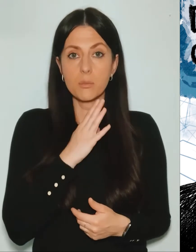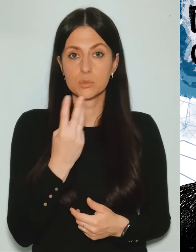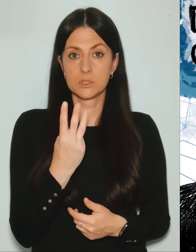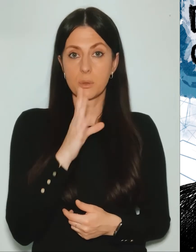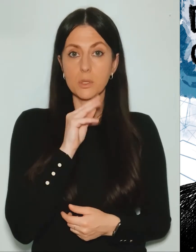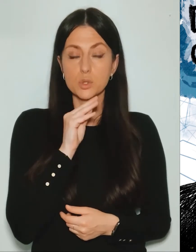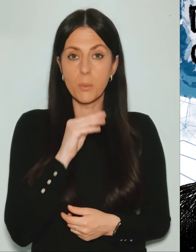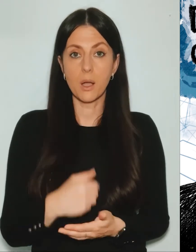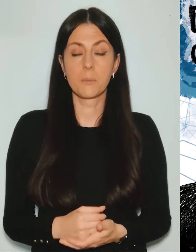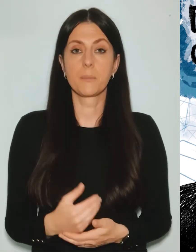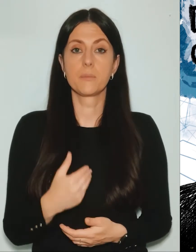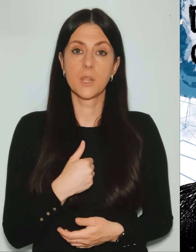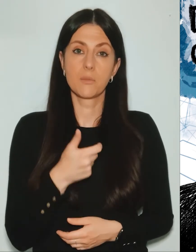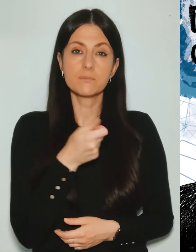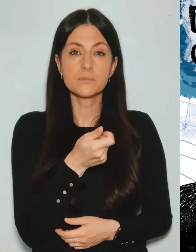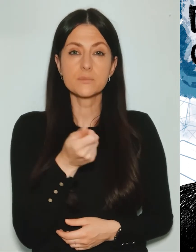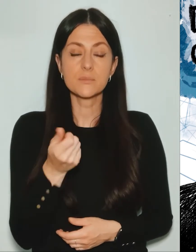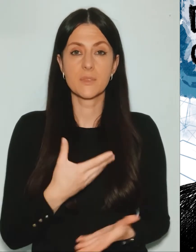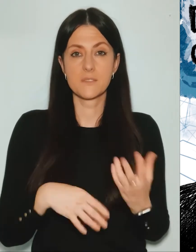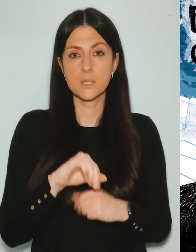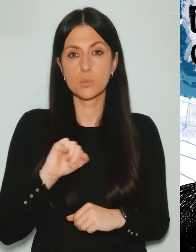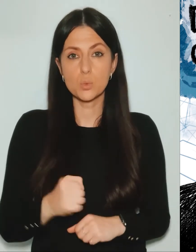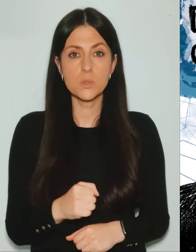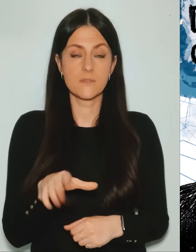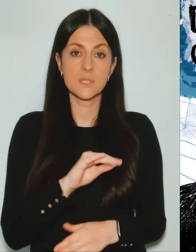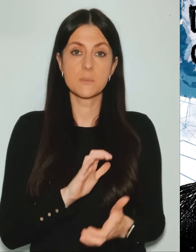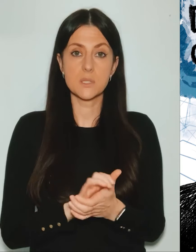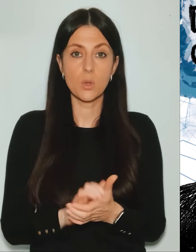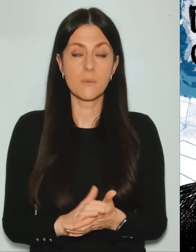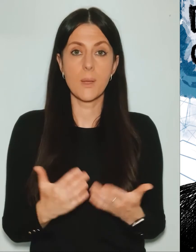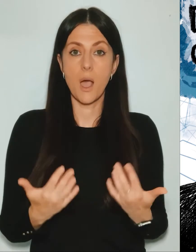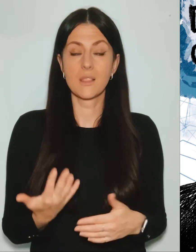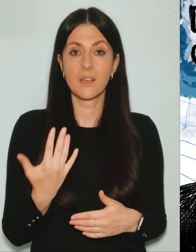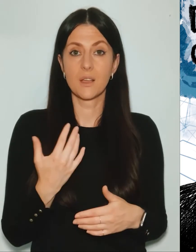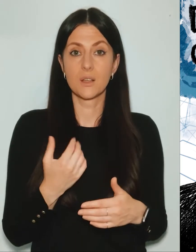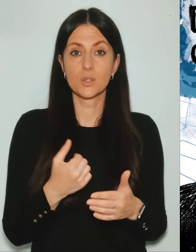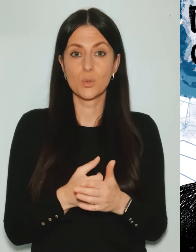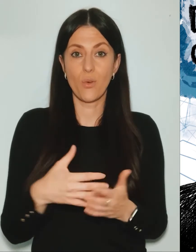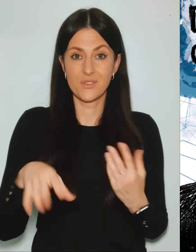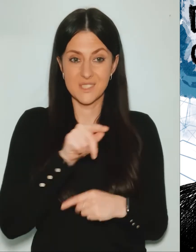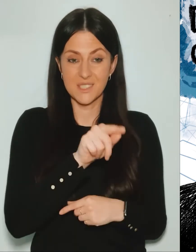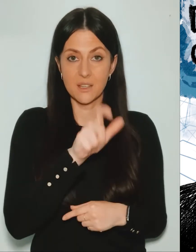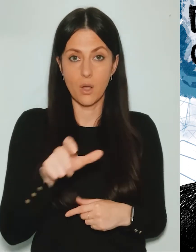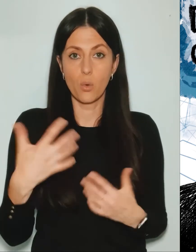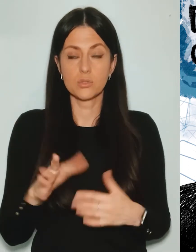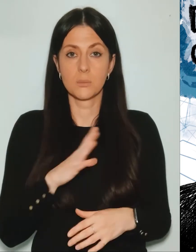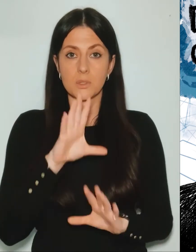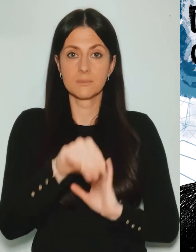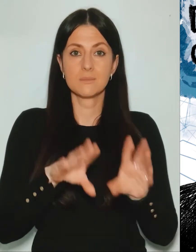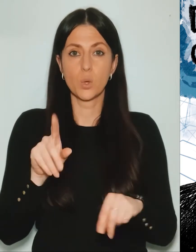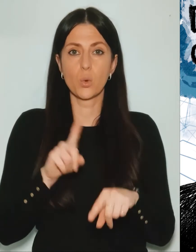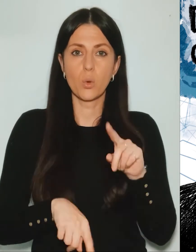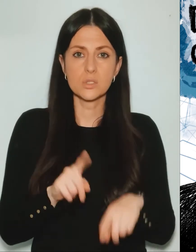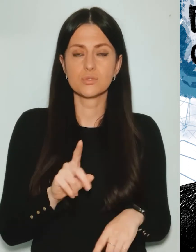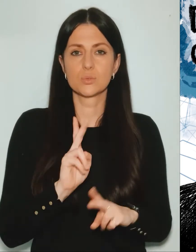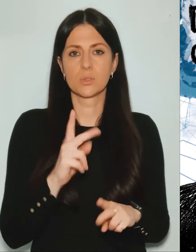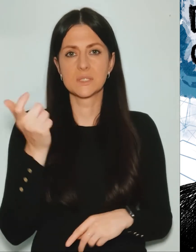I wrote to all my friends and acquaintances, but by that time their relatives had already came to everyone – to someone from Kharkiv, to someone from Kyiv.